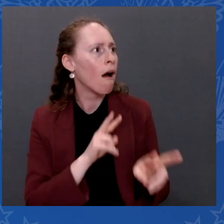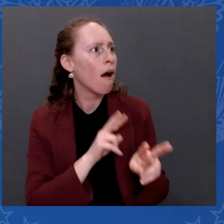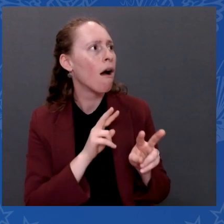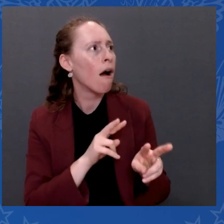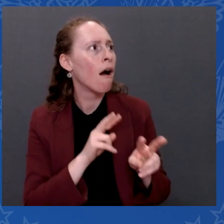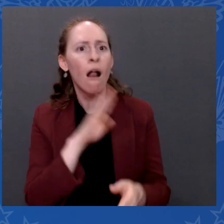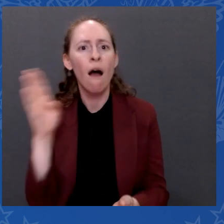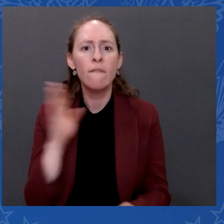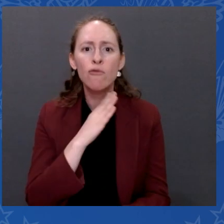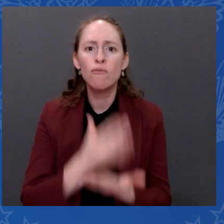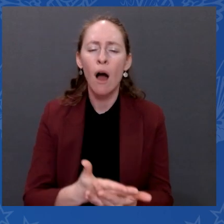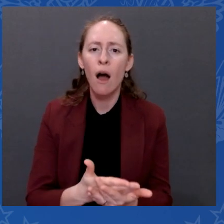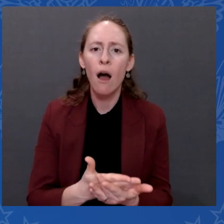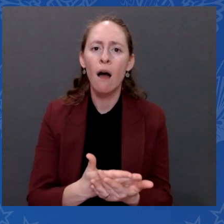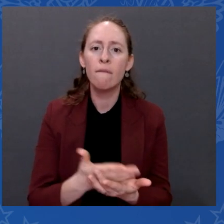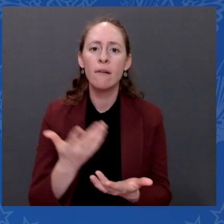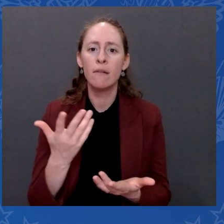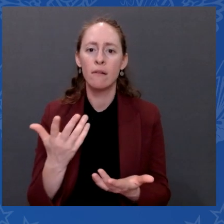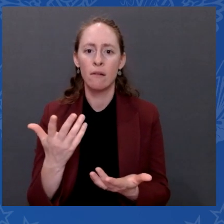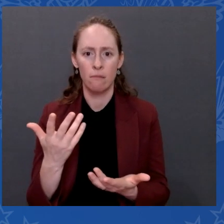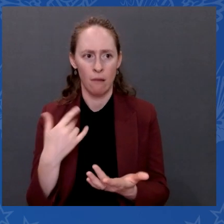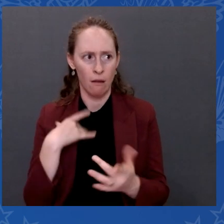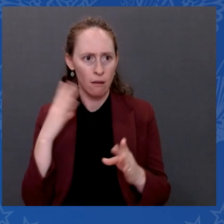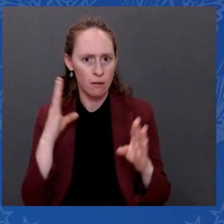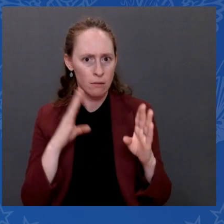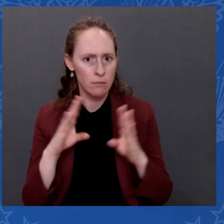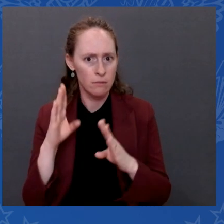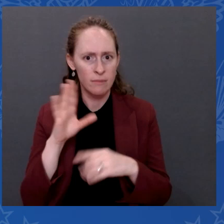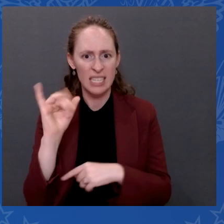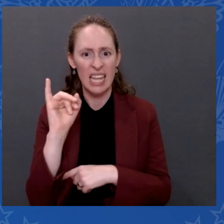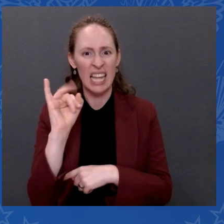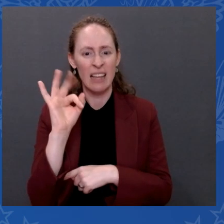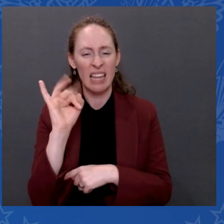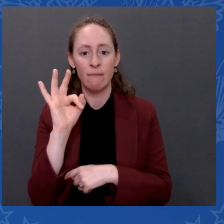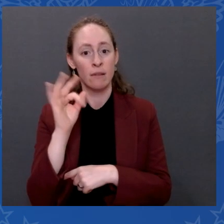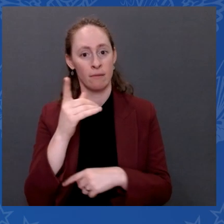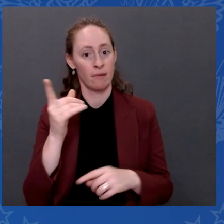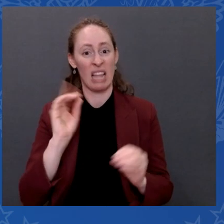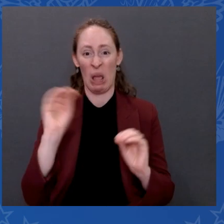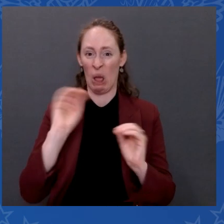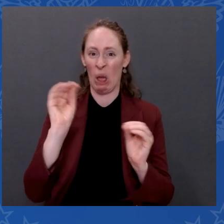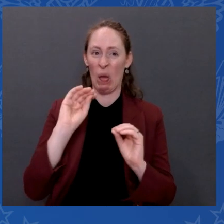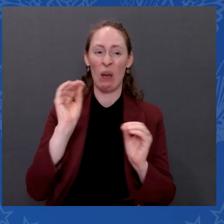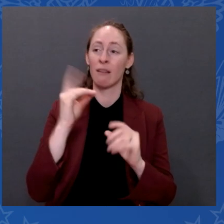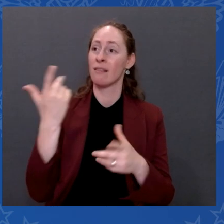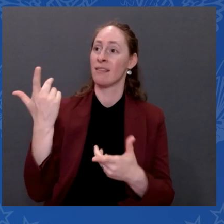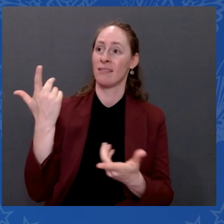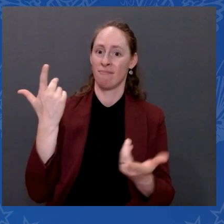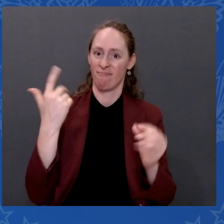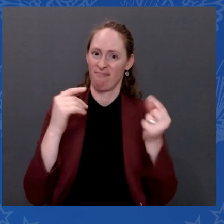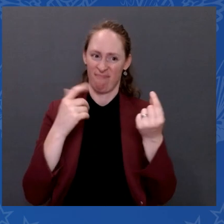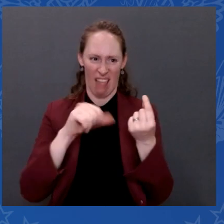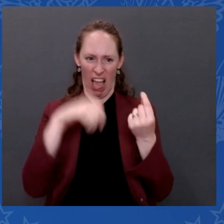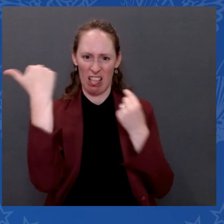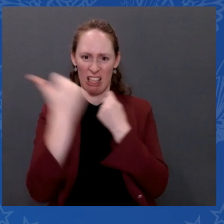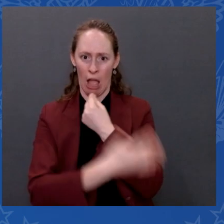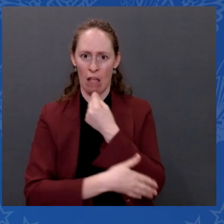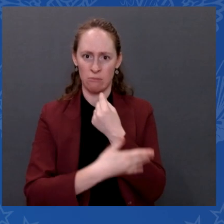if nothing is ever made here again. If we don't make it here, we can't be sure that, A, it works and that, B, we're going to be able to use it.